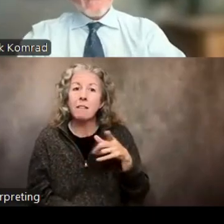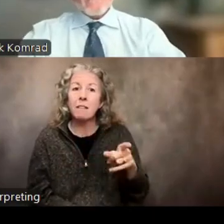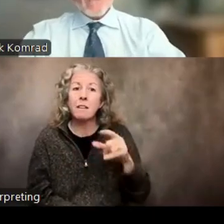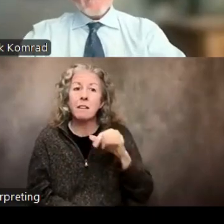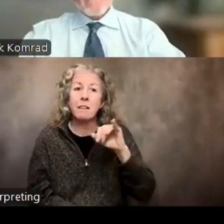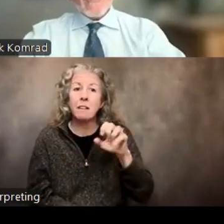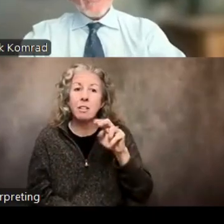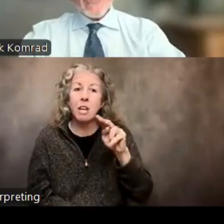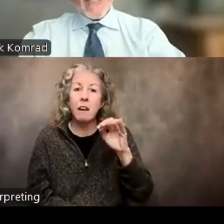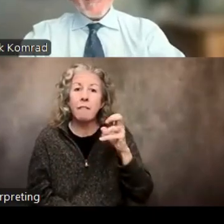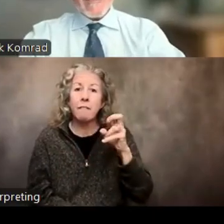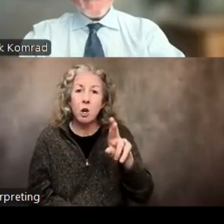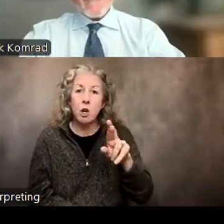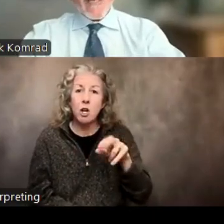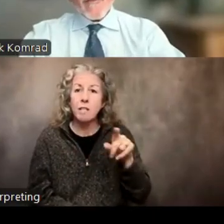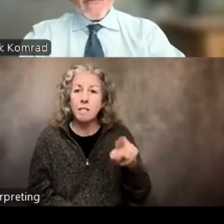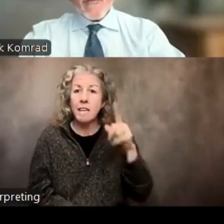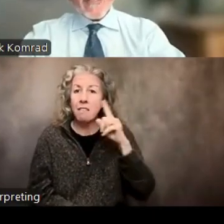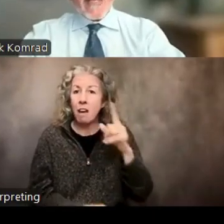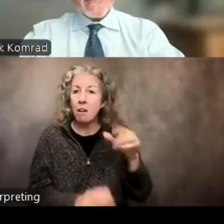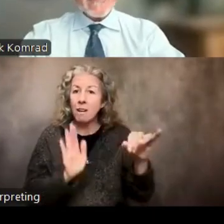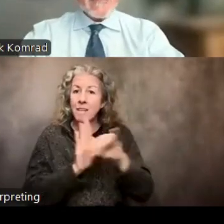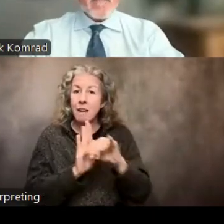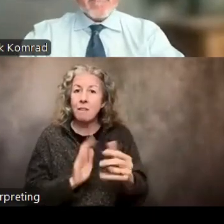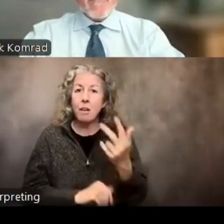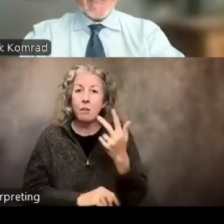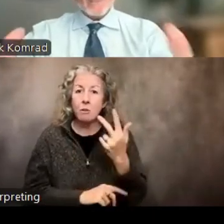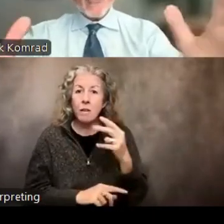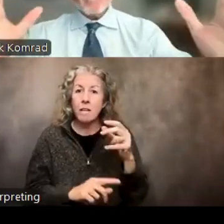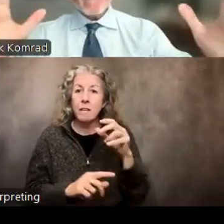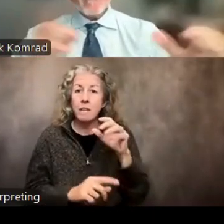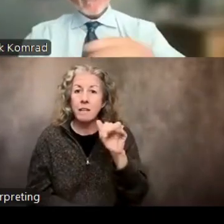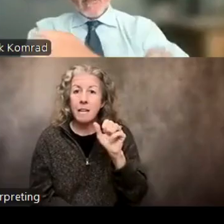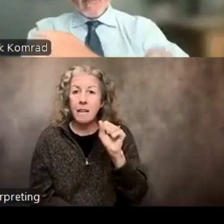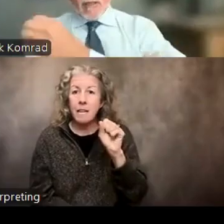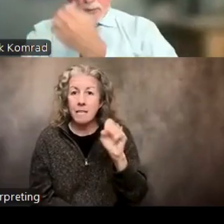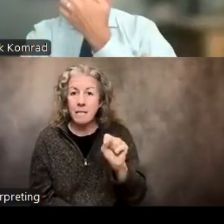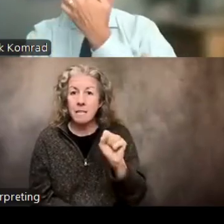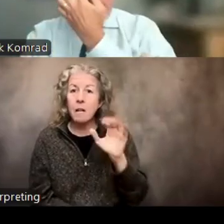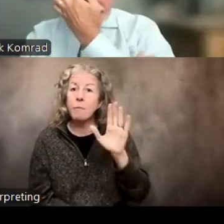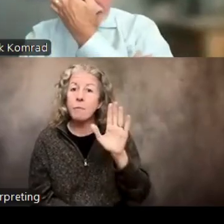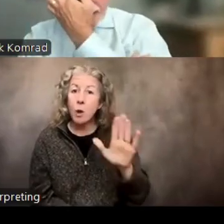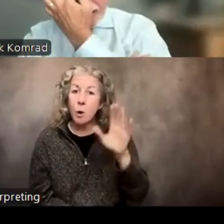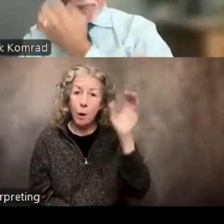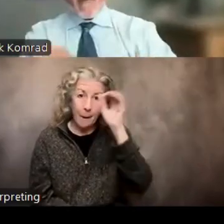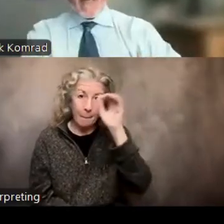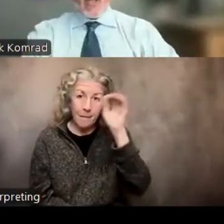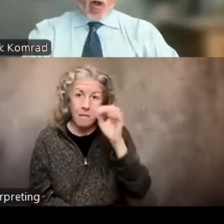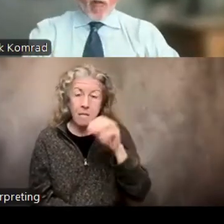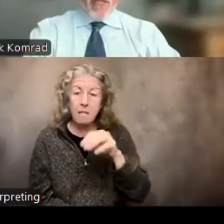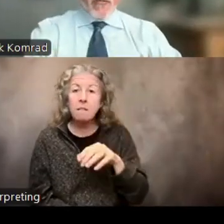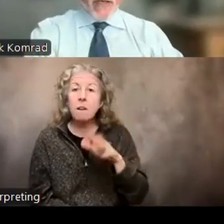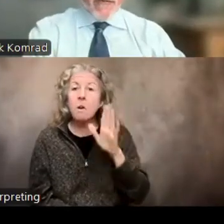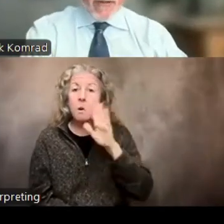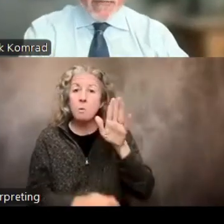thought that she identified three cases that, in her opinion, were terminally ill, and provided all three of them